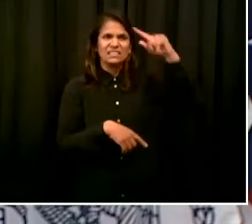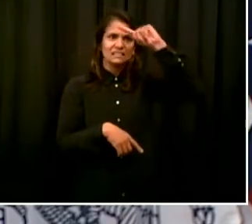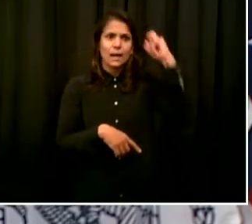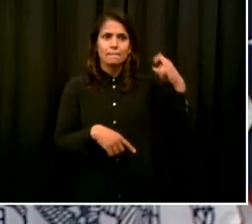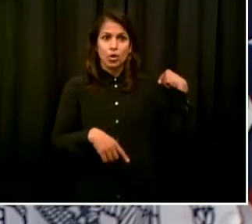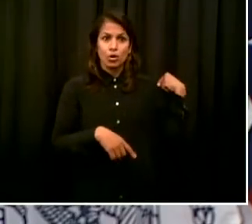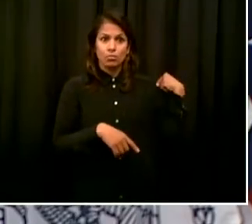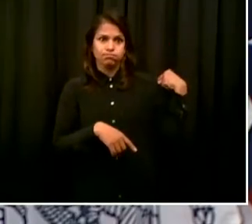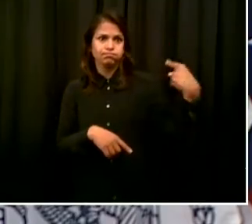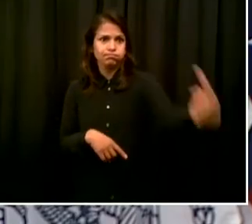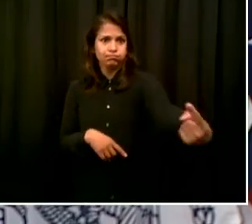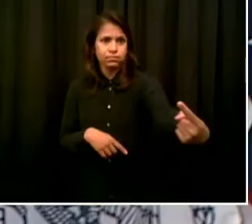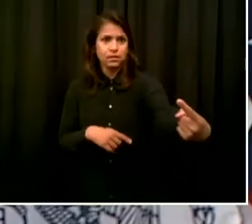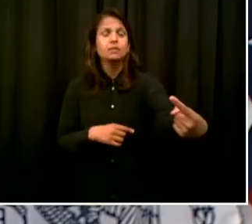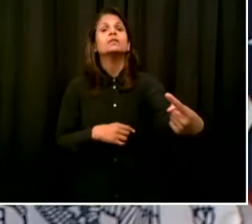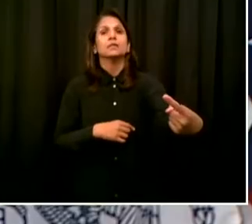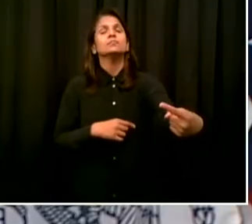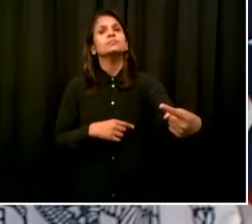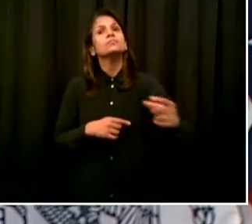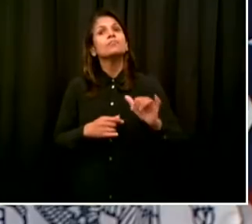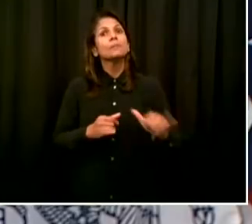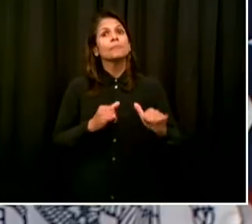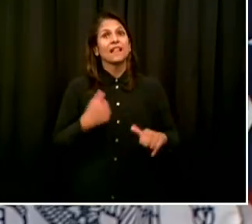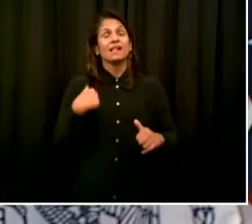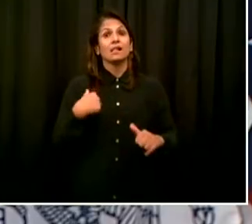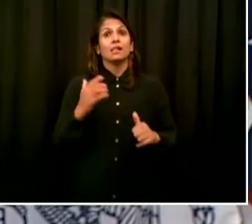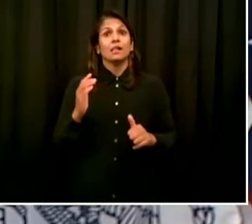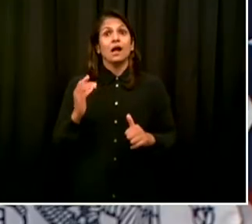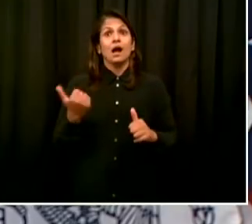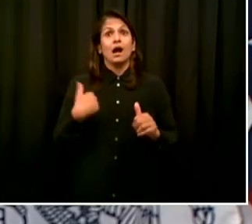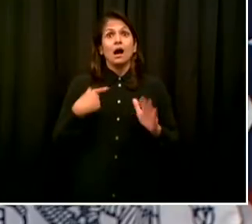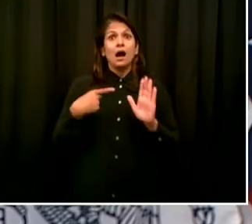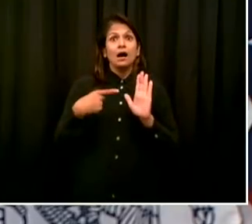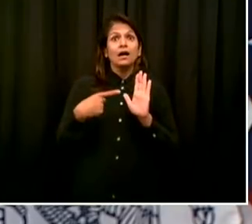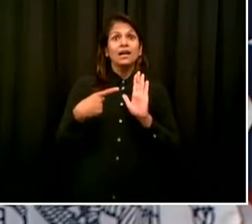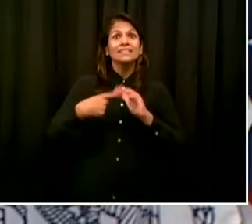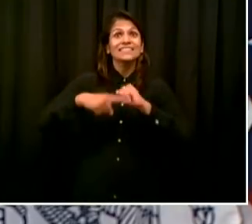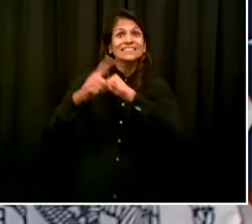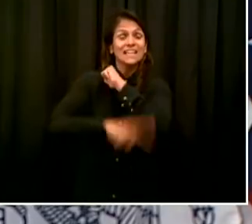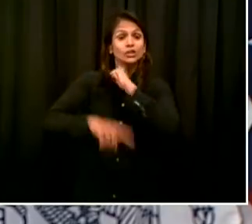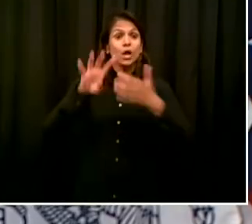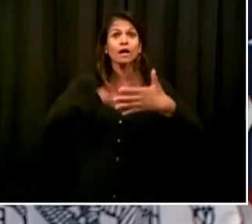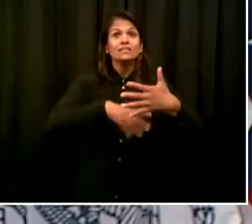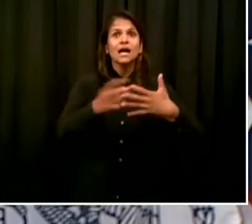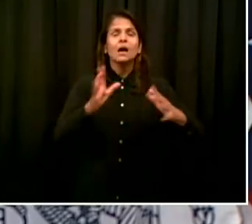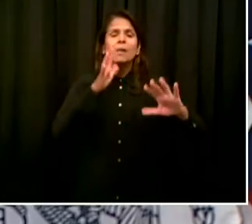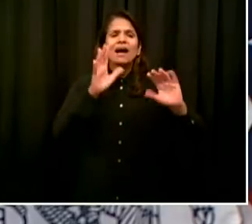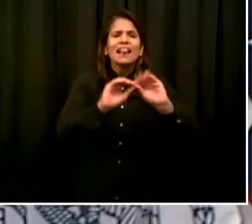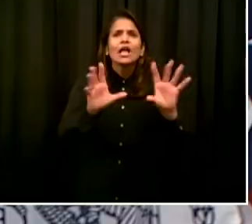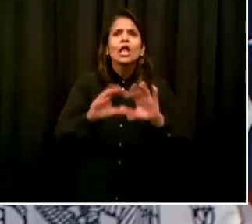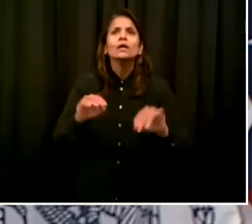QUESTION IS, HOW TO KEMA THE DISCILPIN E PROCESS MORE TRANSPARENT,